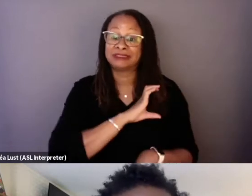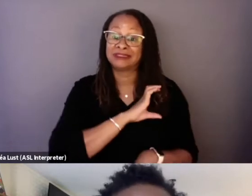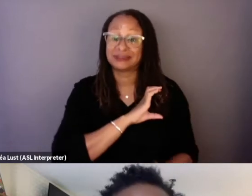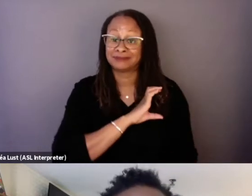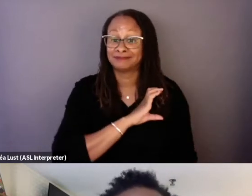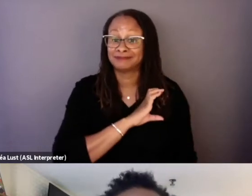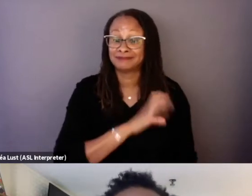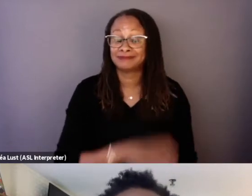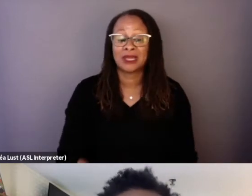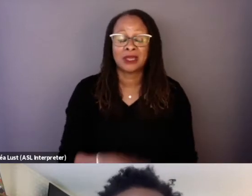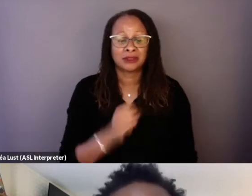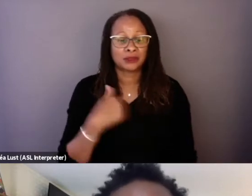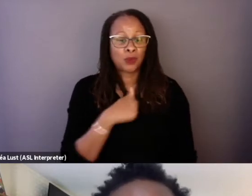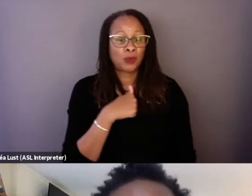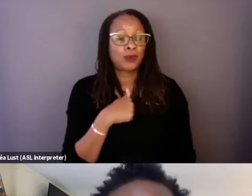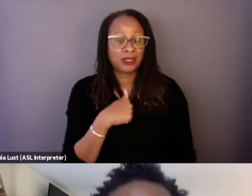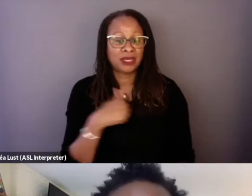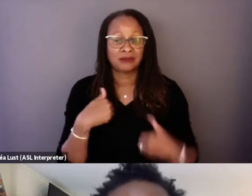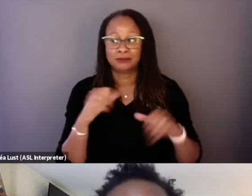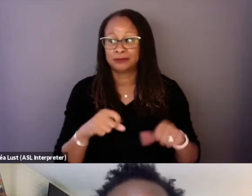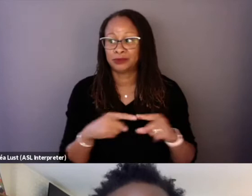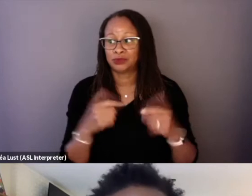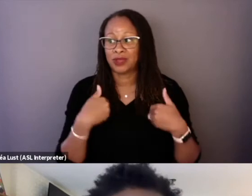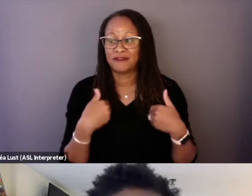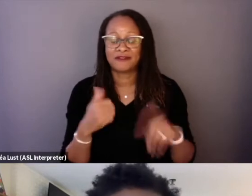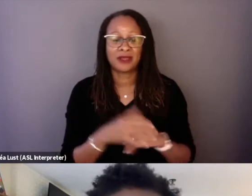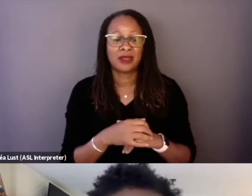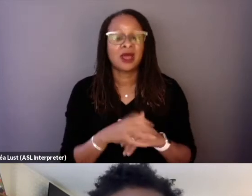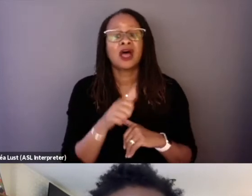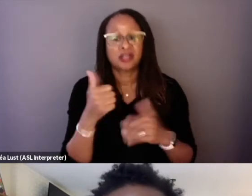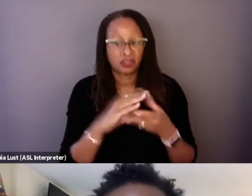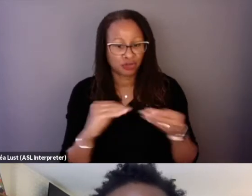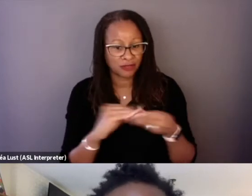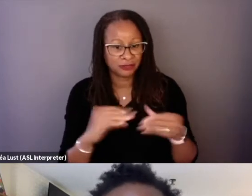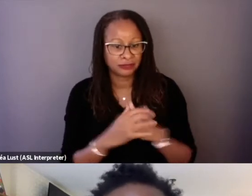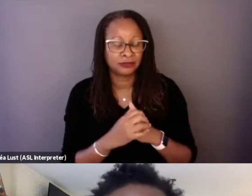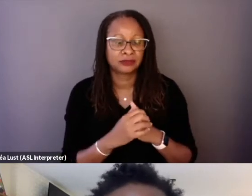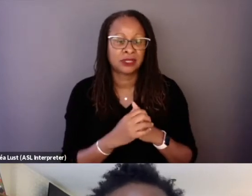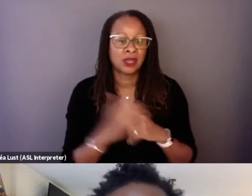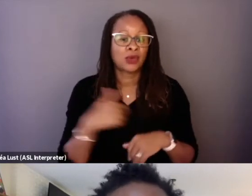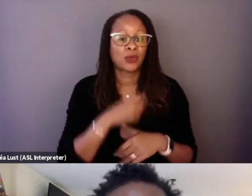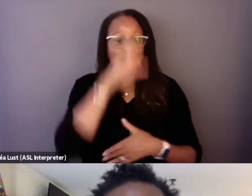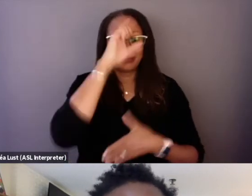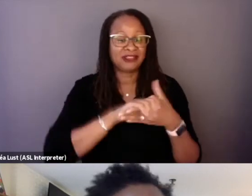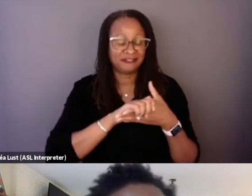And so we were able to have another narrative, which I think we believe is more closer